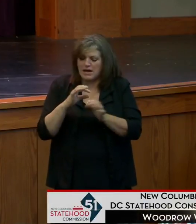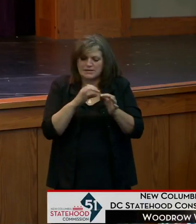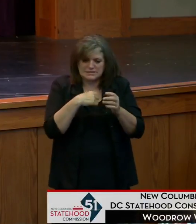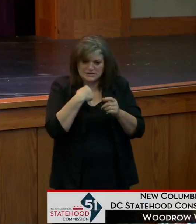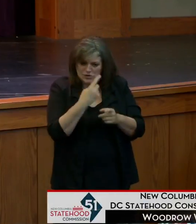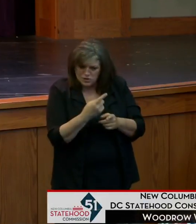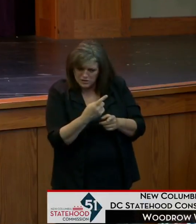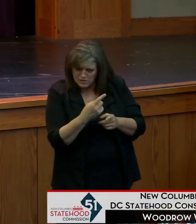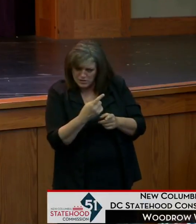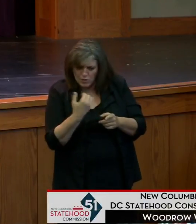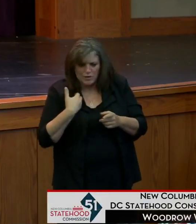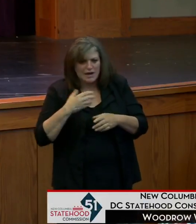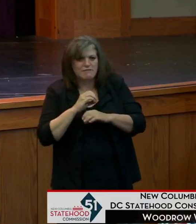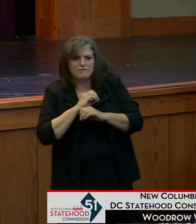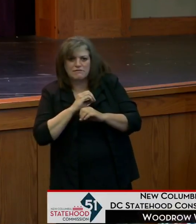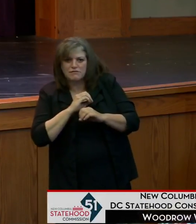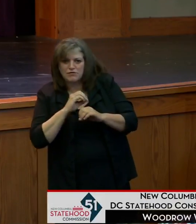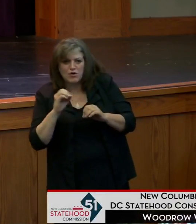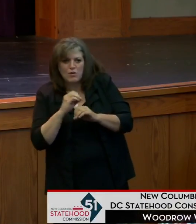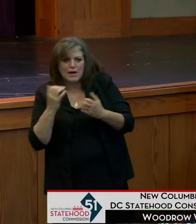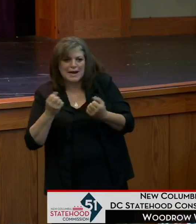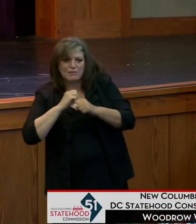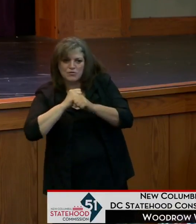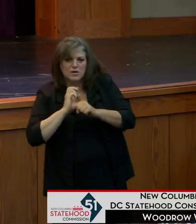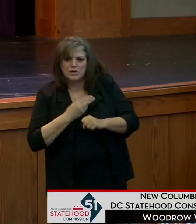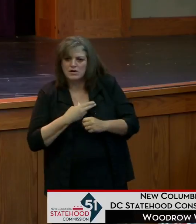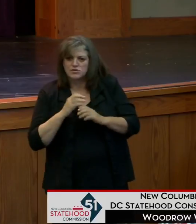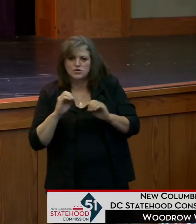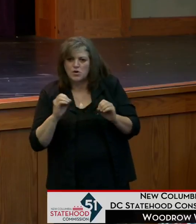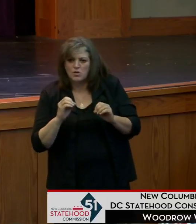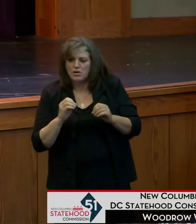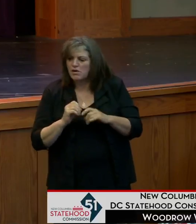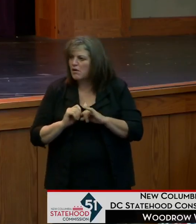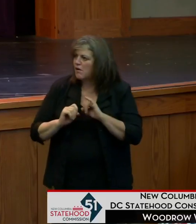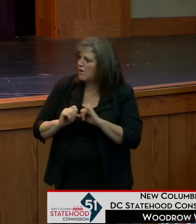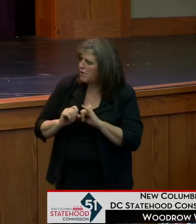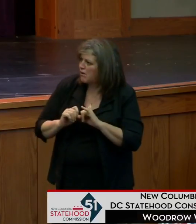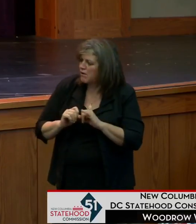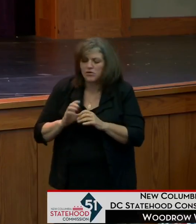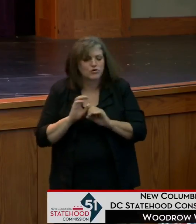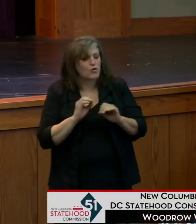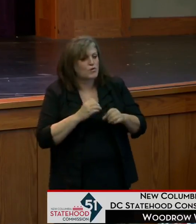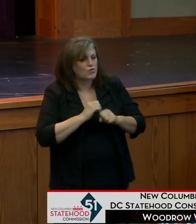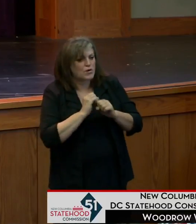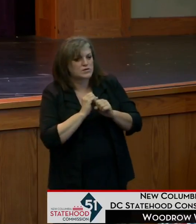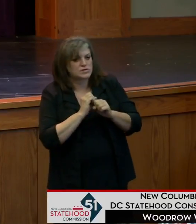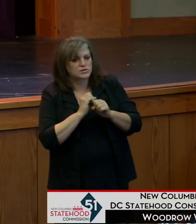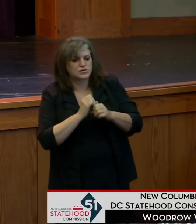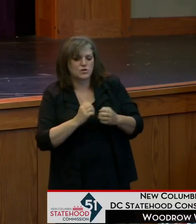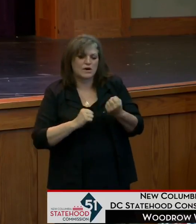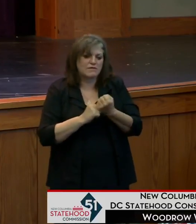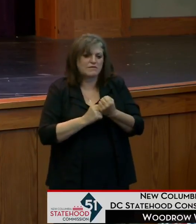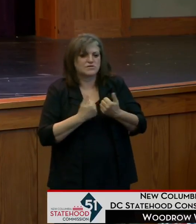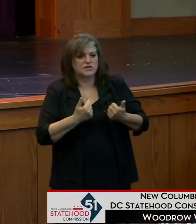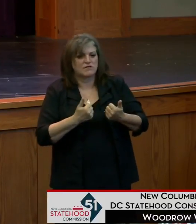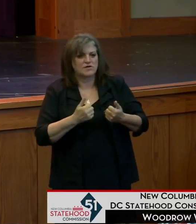SAY WE HAVE NOBODY THAT CAN PROTECT US SO WE MUST TAKE A STAND AND ULTIMATELY LEARN TO PROTECT OURSELVES.